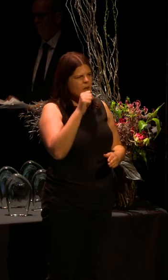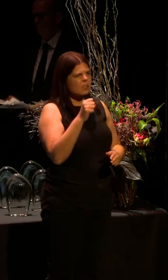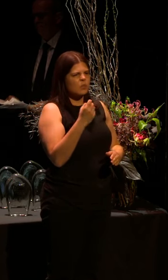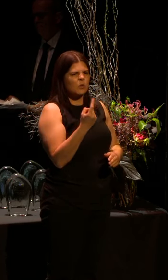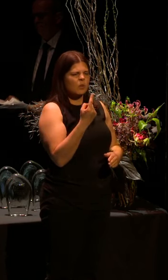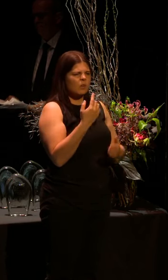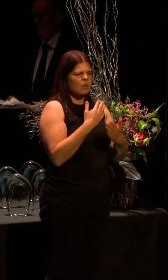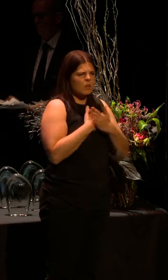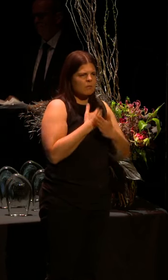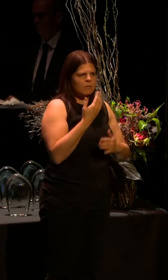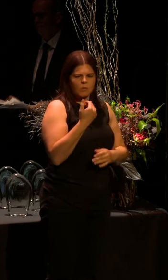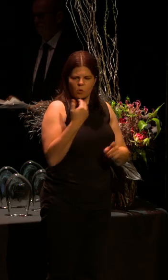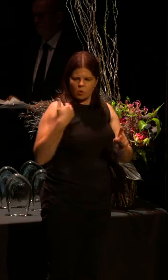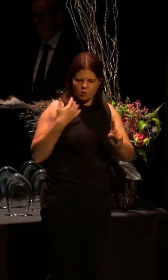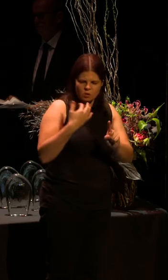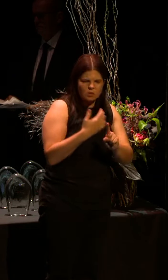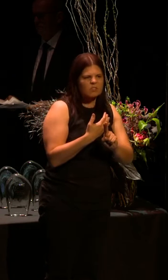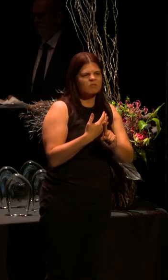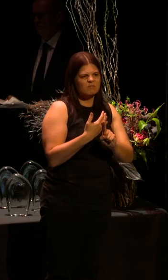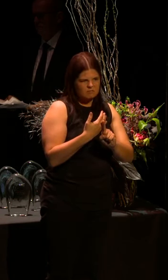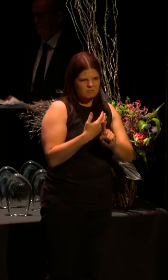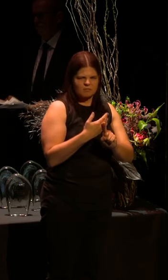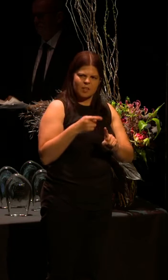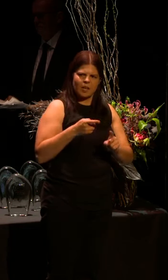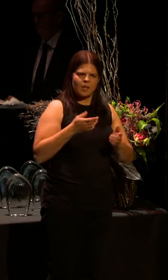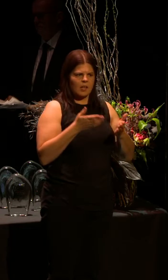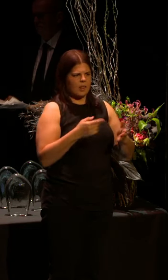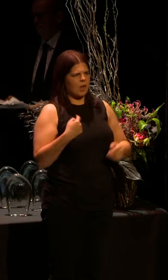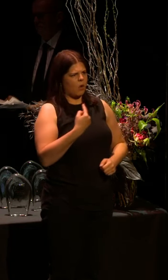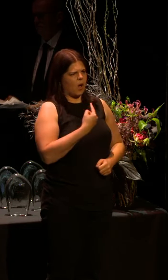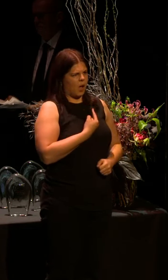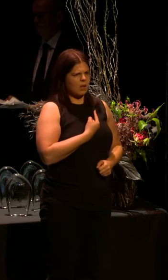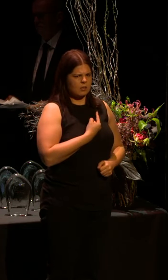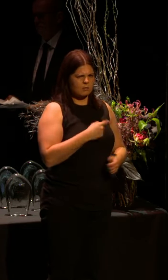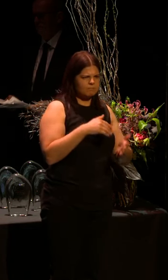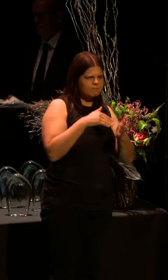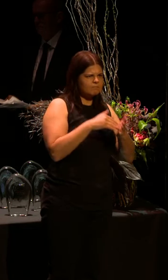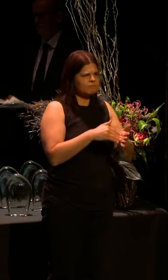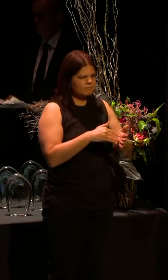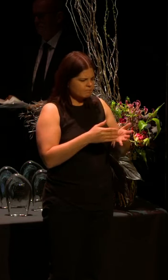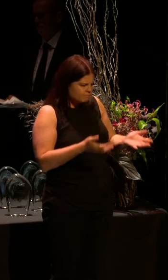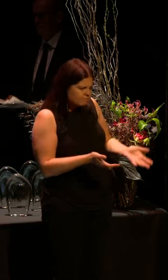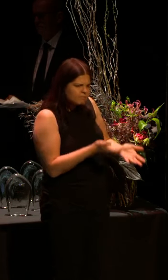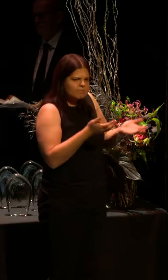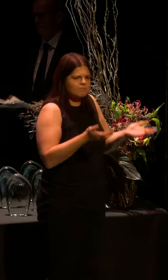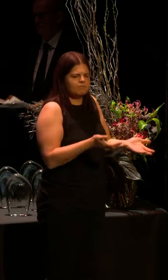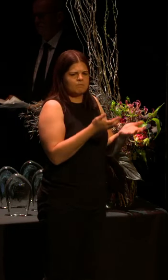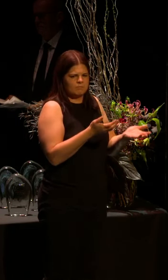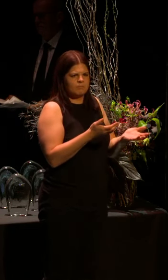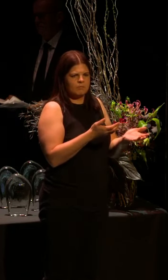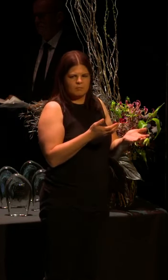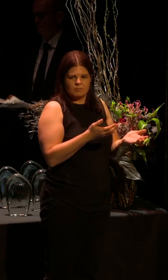the giants that have allowed all of us to stand on their shoulders. The beautiful people that are sitting beside you right now,